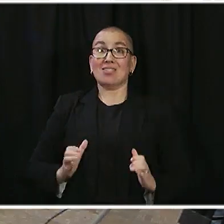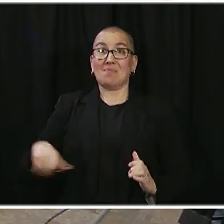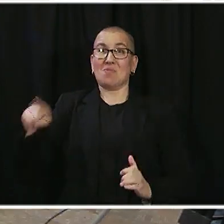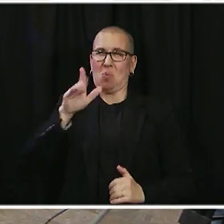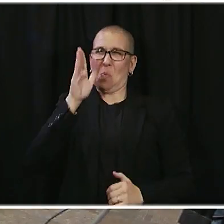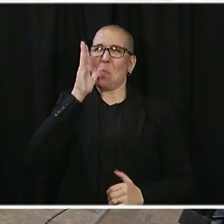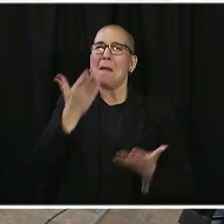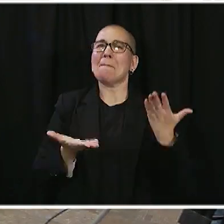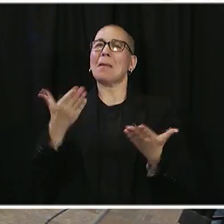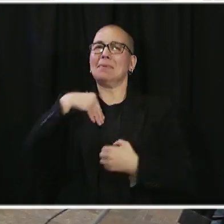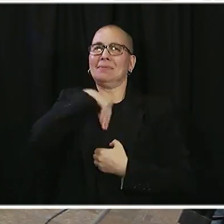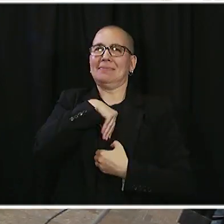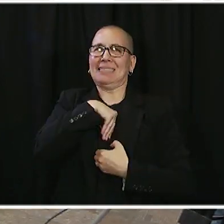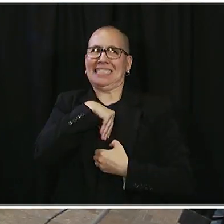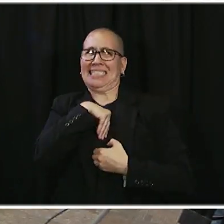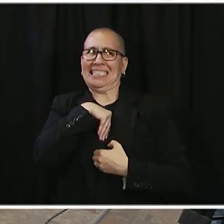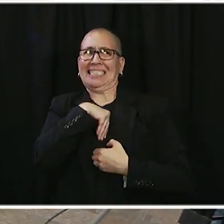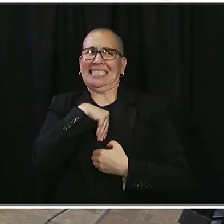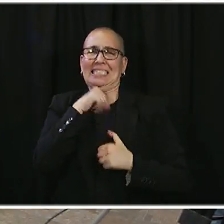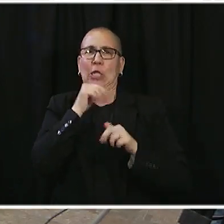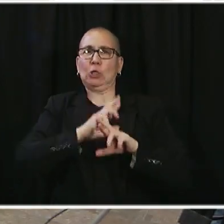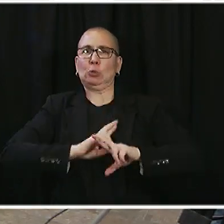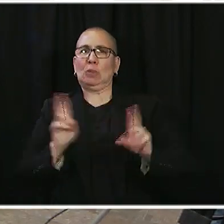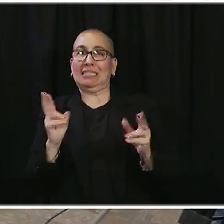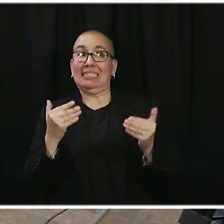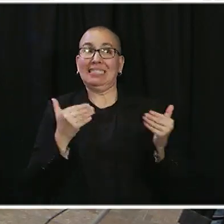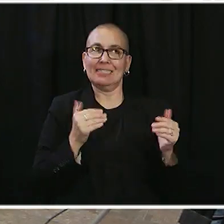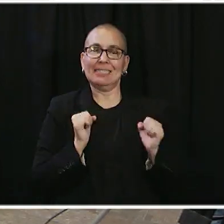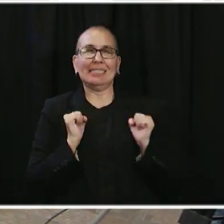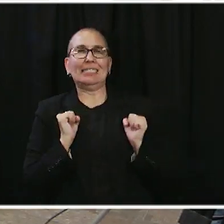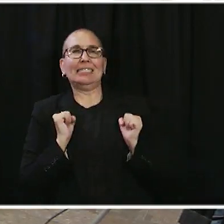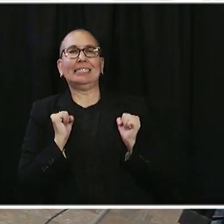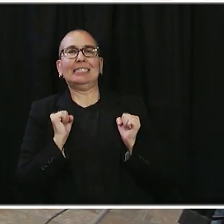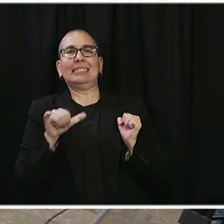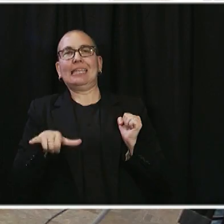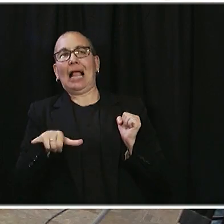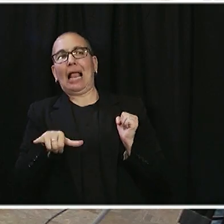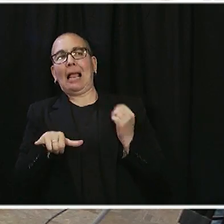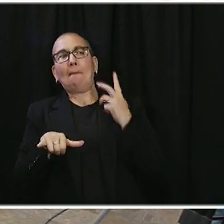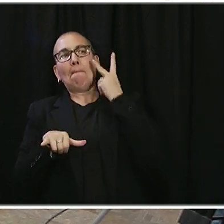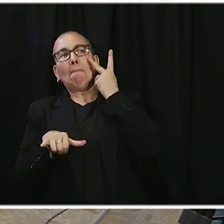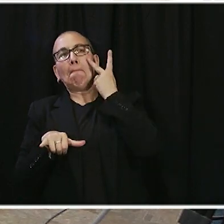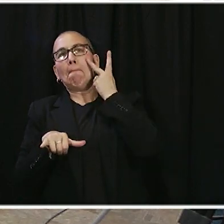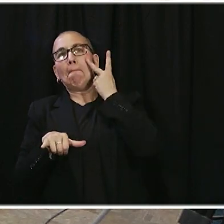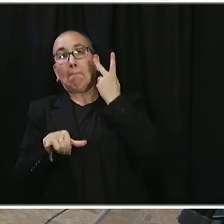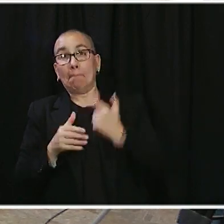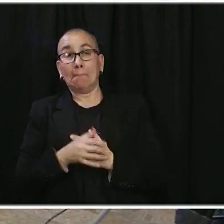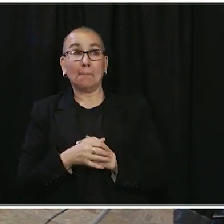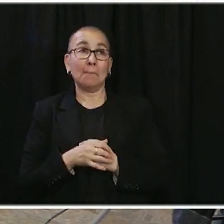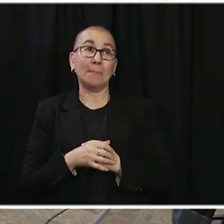WHO KNOW THAT MINNESOTA'S INFECTIONS ARE RELATIVELY HIGH RIGHT NOW. [ Reporter off mic ]